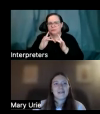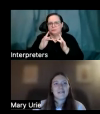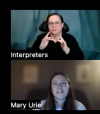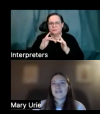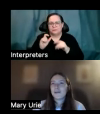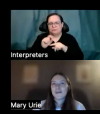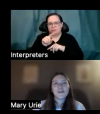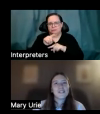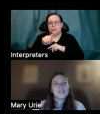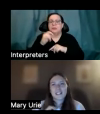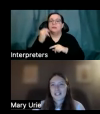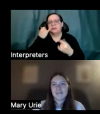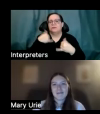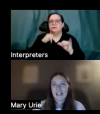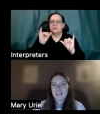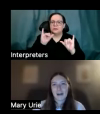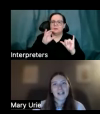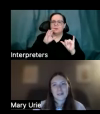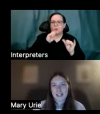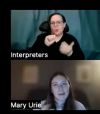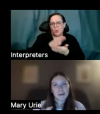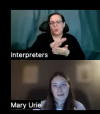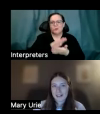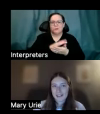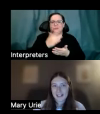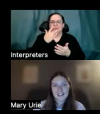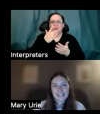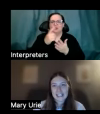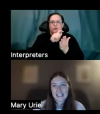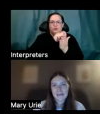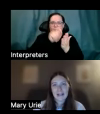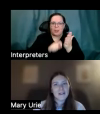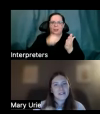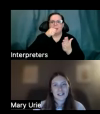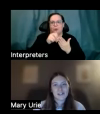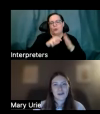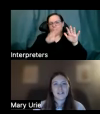If you're still old school and you like to hand write or type up and print a letter and send it in the mail, that's totally